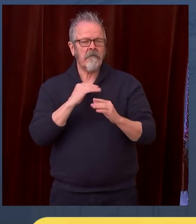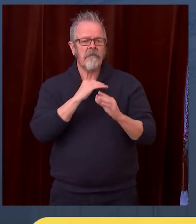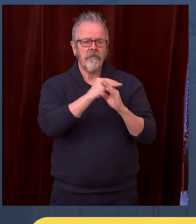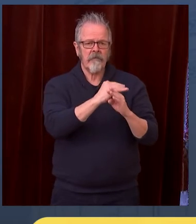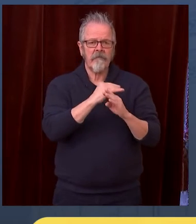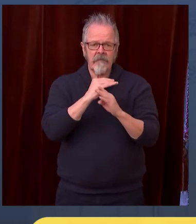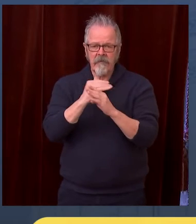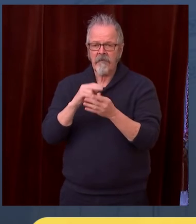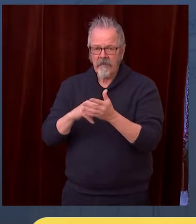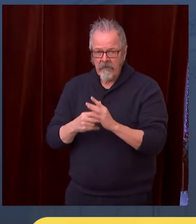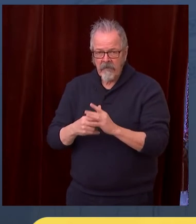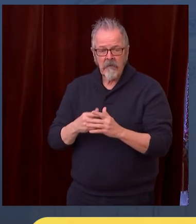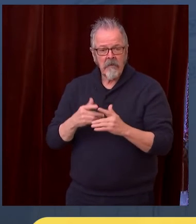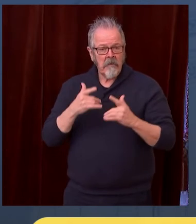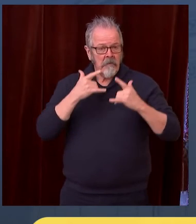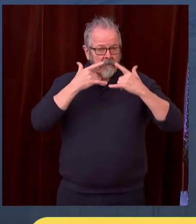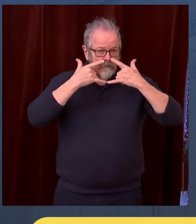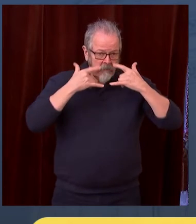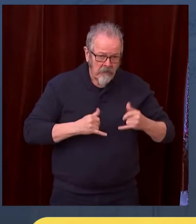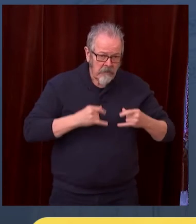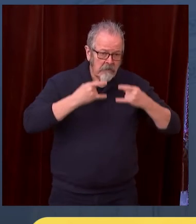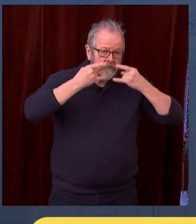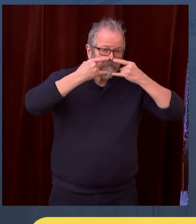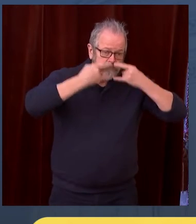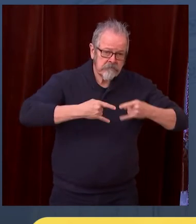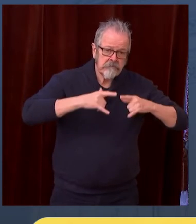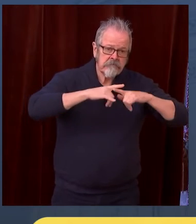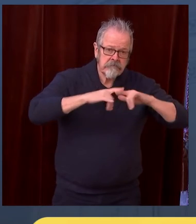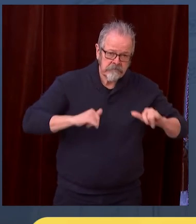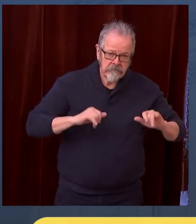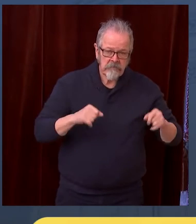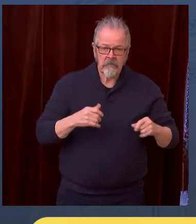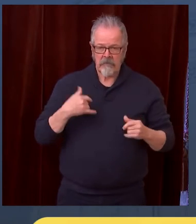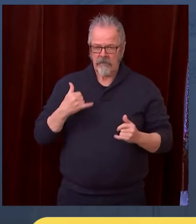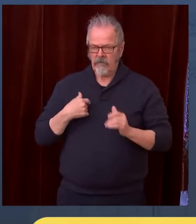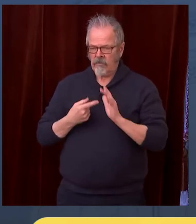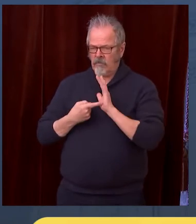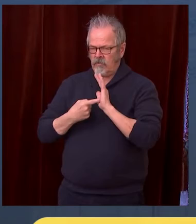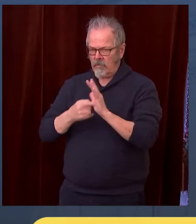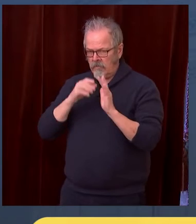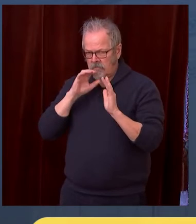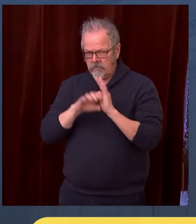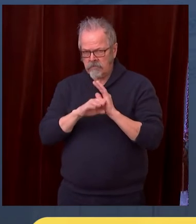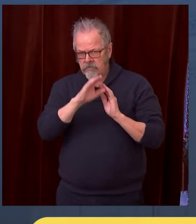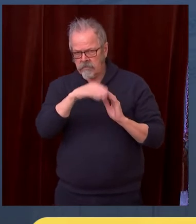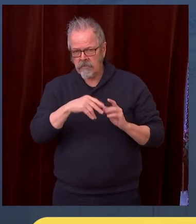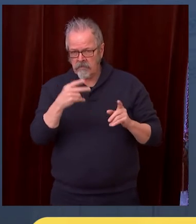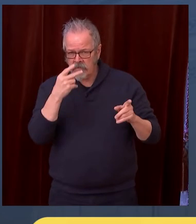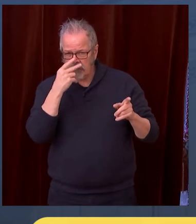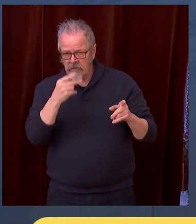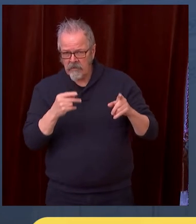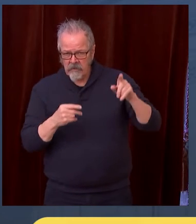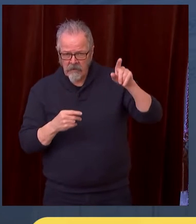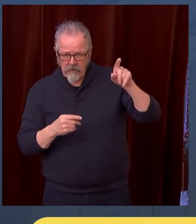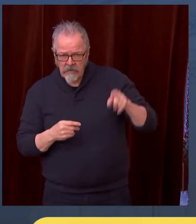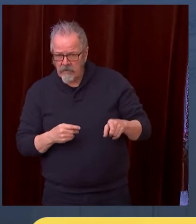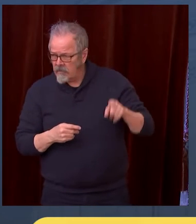So now I'll show you where those lines meet are very close, so you'll see the green vertical line. This is March 21 and